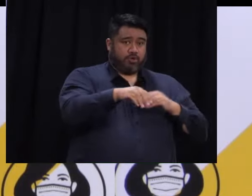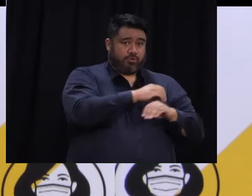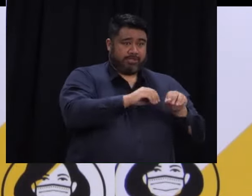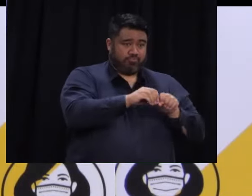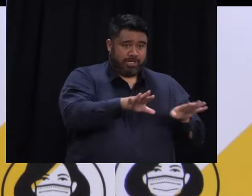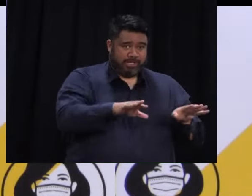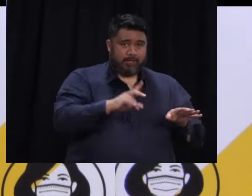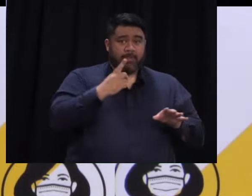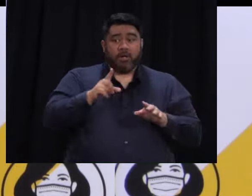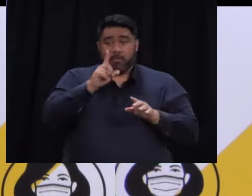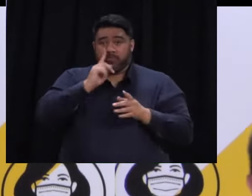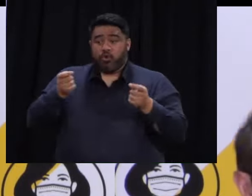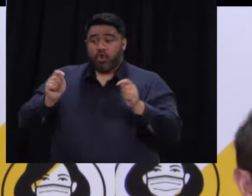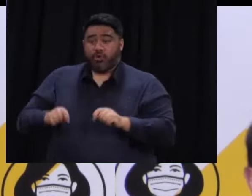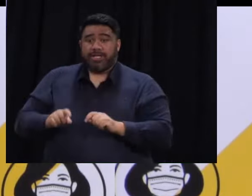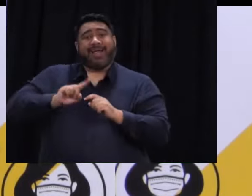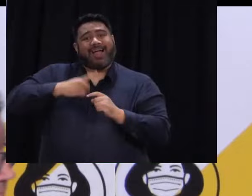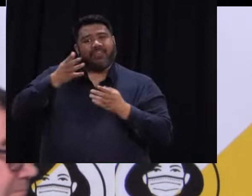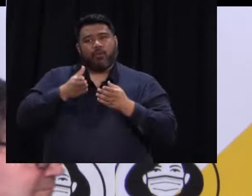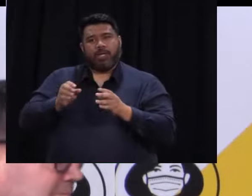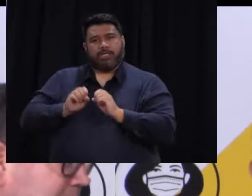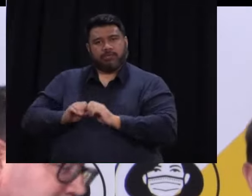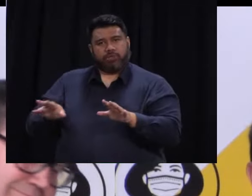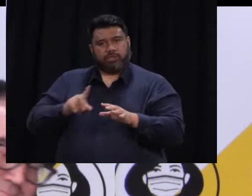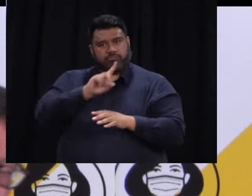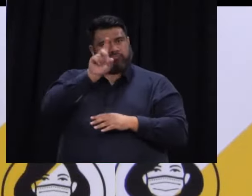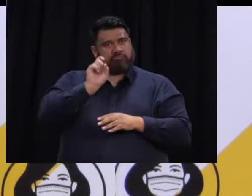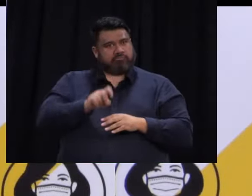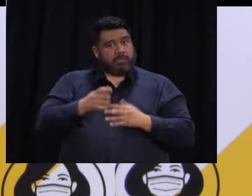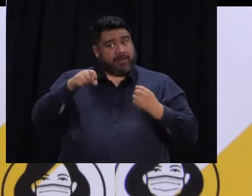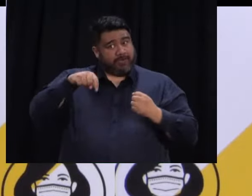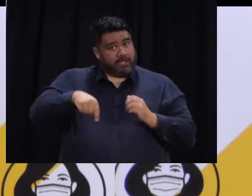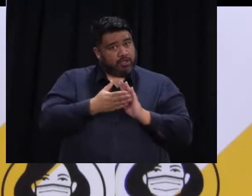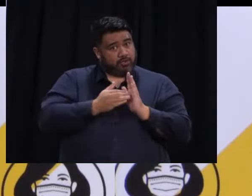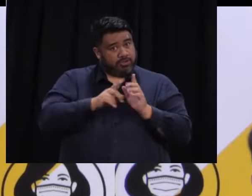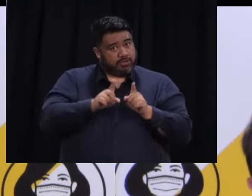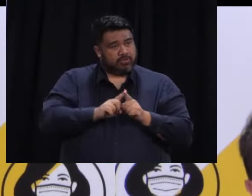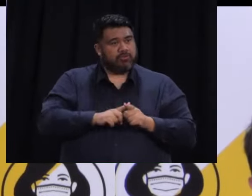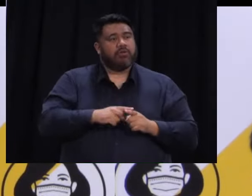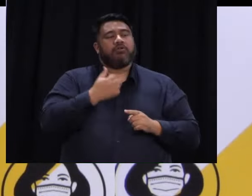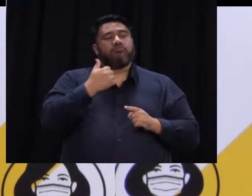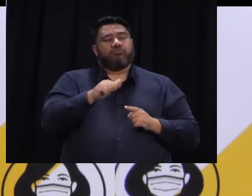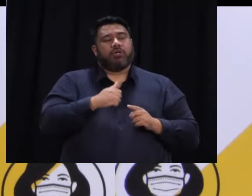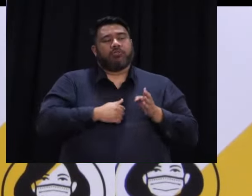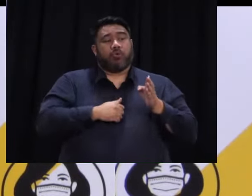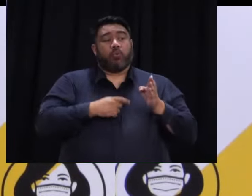essential workers. That is, is there evidence of spread during lockdown beyond households? So